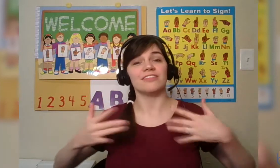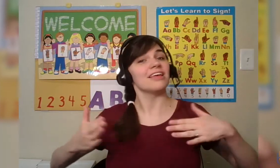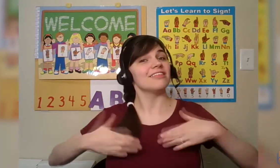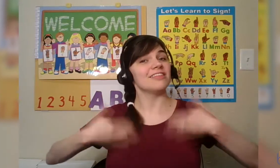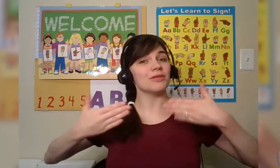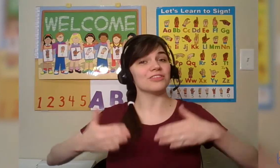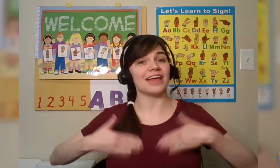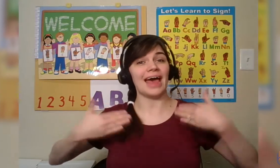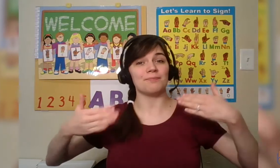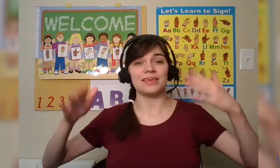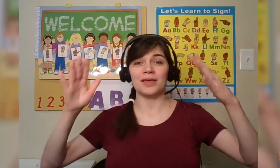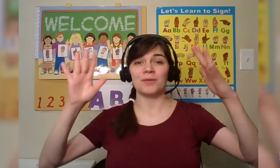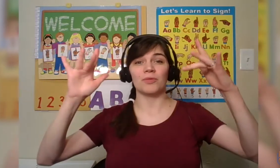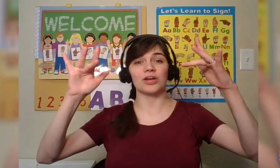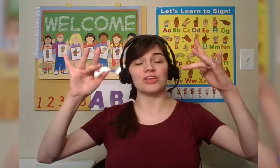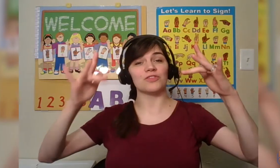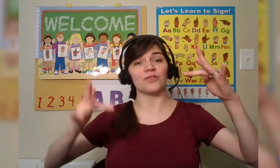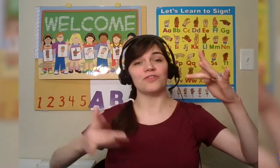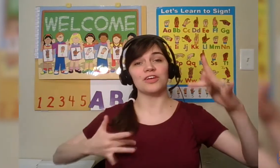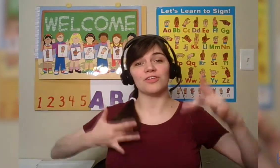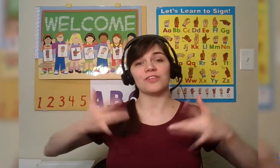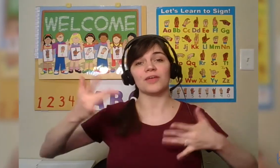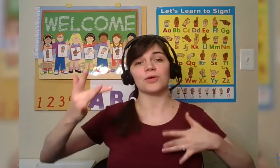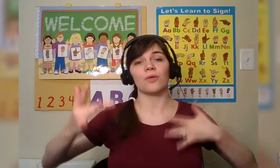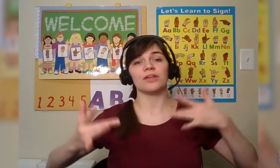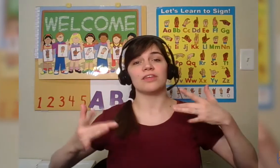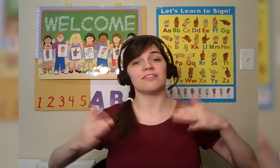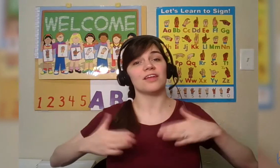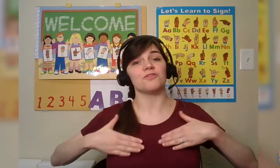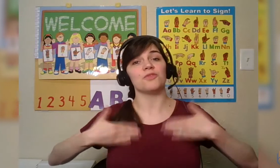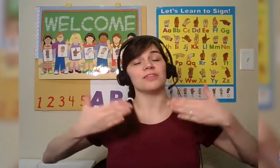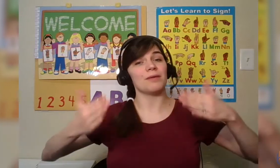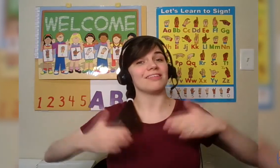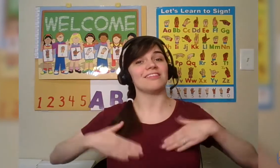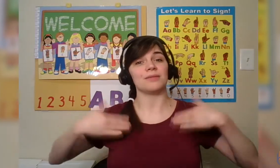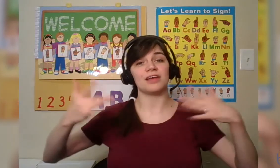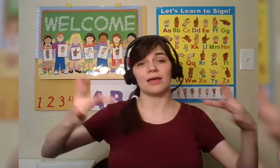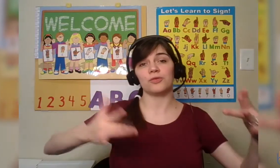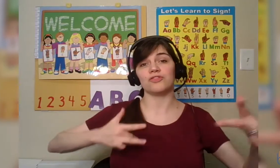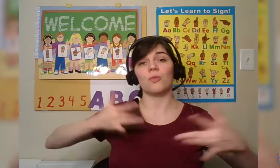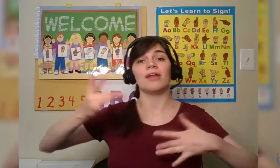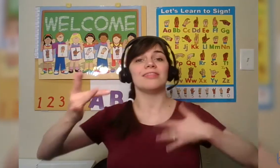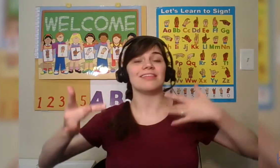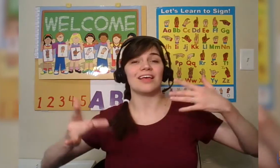similar to happy, but we're gonna use our fingers and we're going, instead of moving them at the same time, we'll do one then the other.